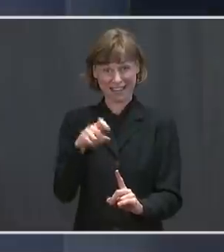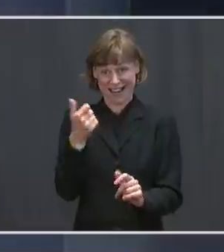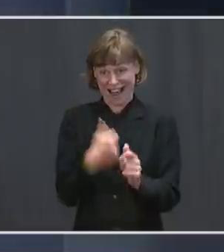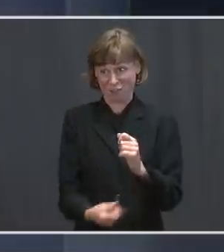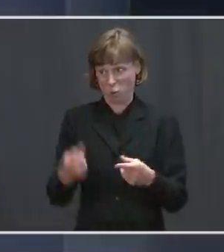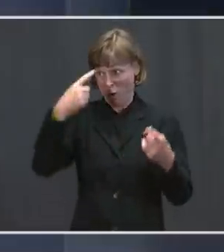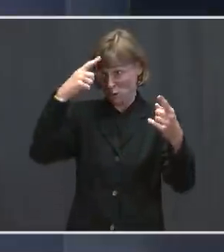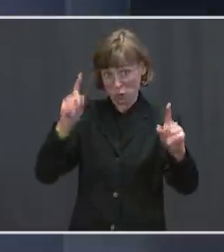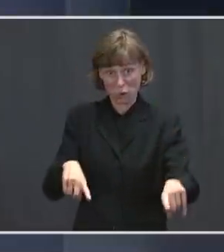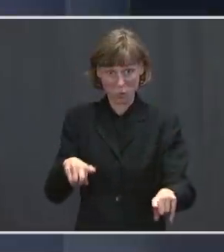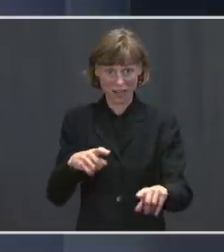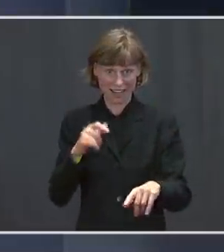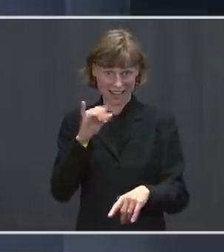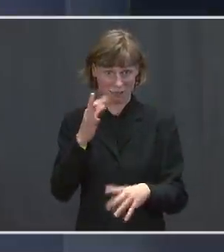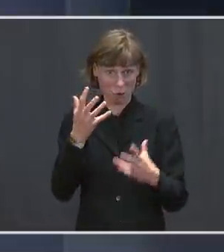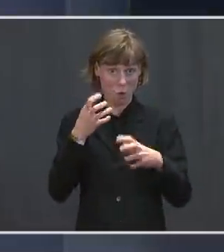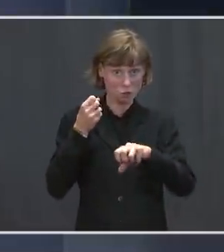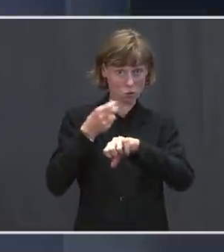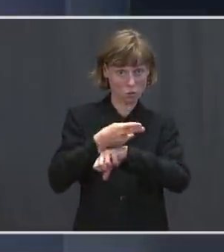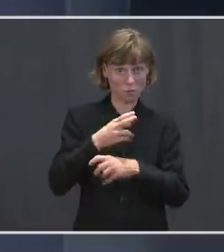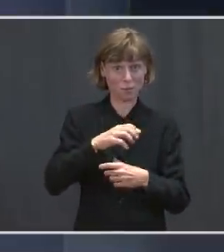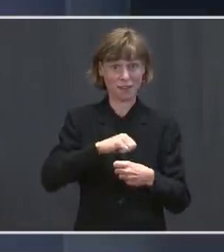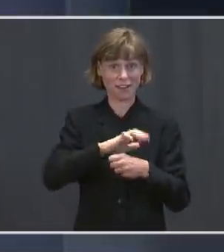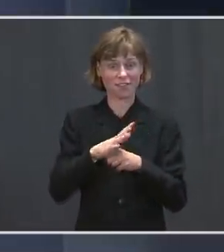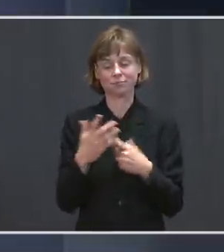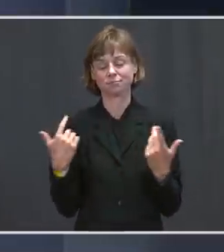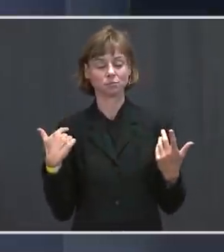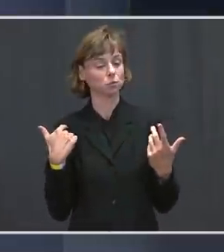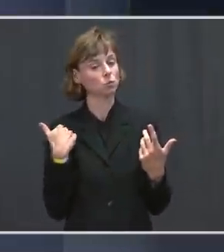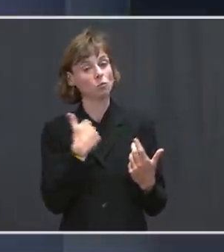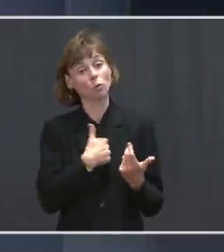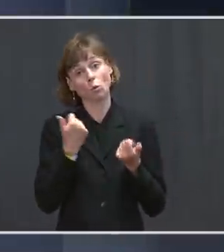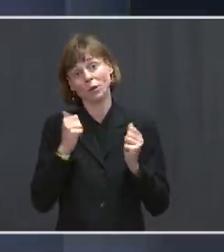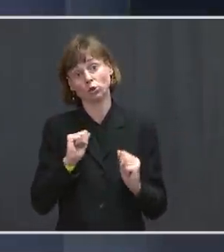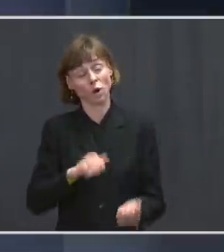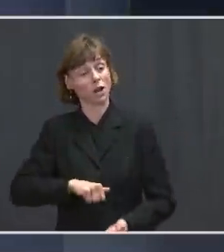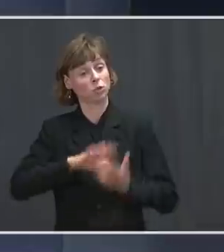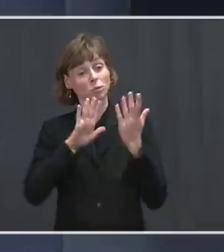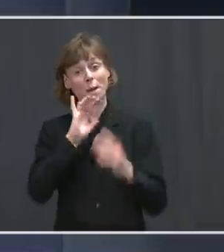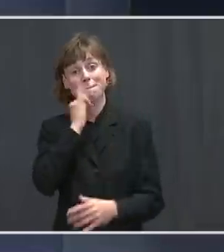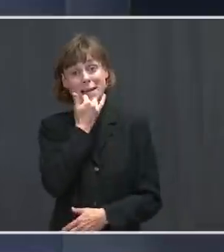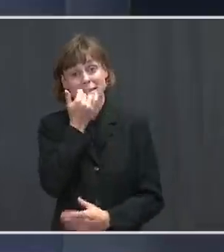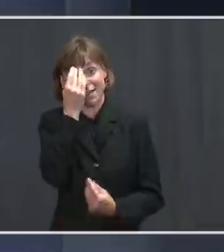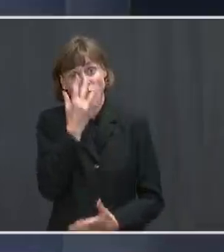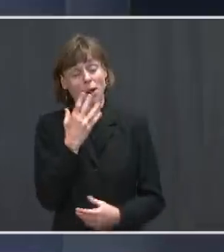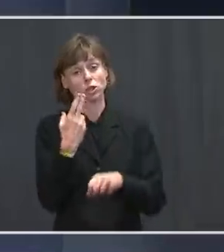Ms. Psaki: We try to fight the misinformation with facts, Peter and fight it with health and medical experts,